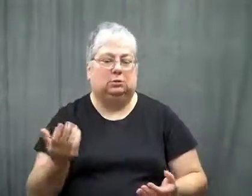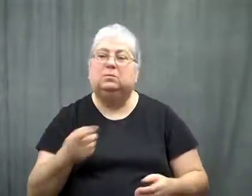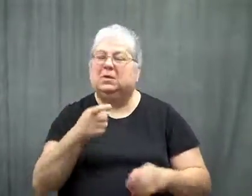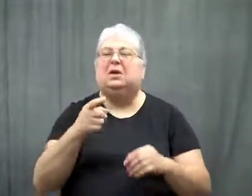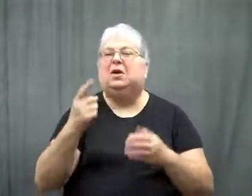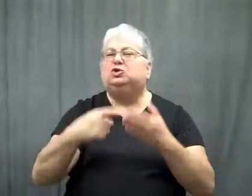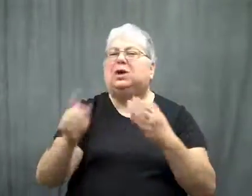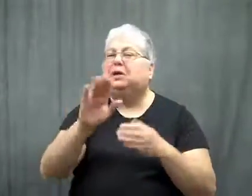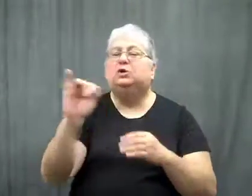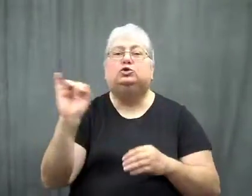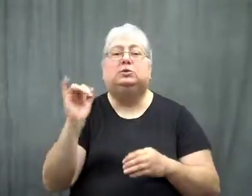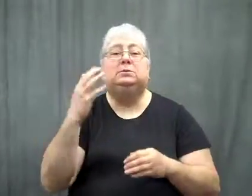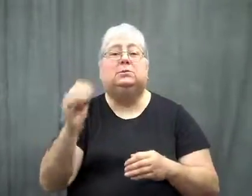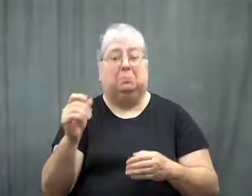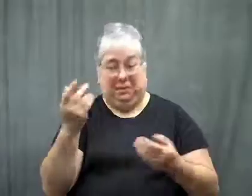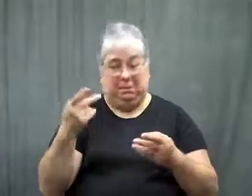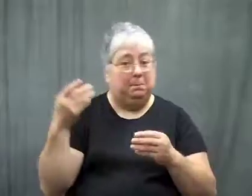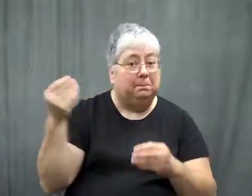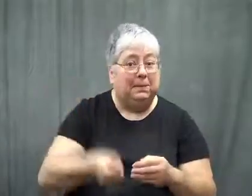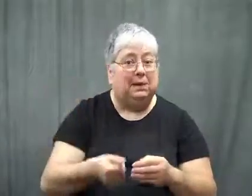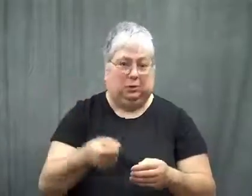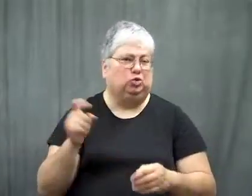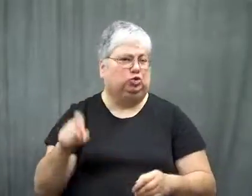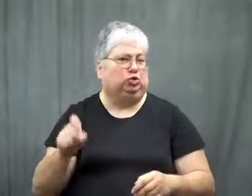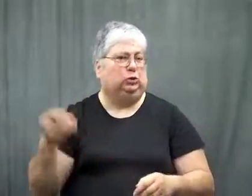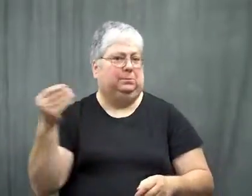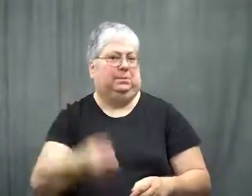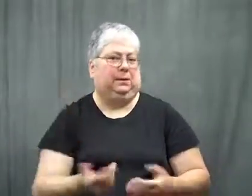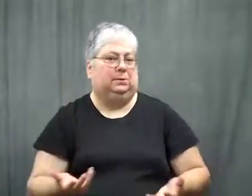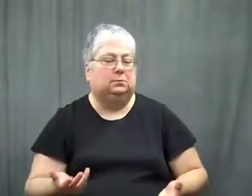Check with your insurance company, they should cover it.